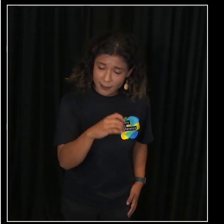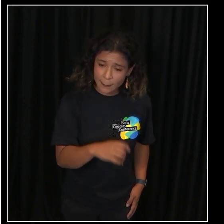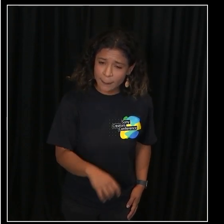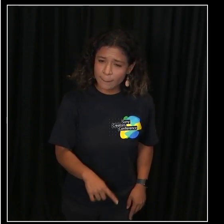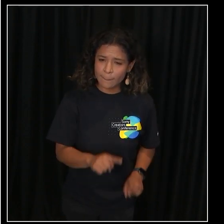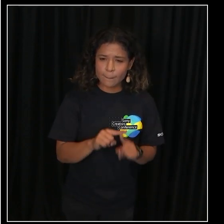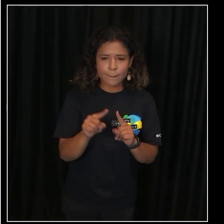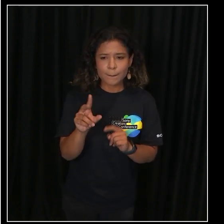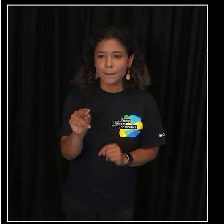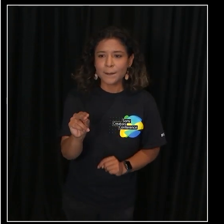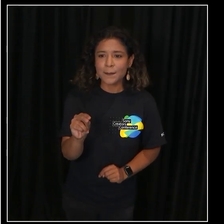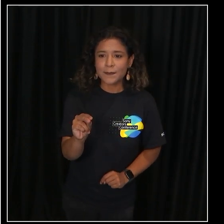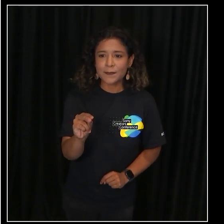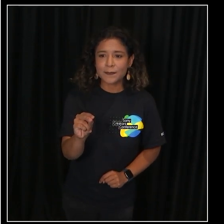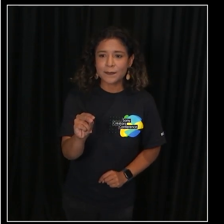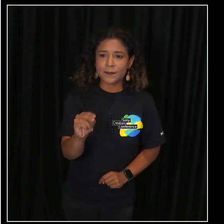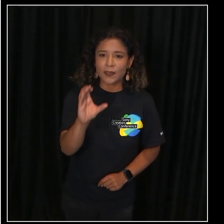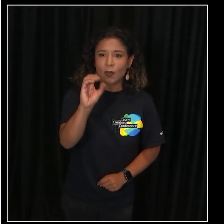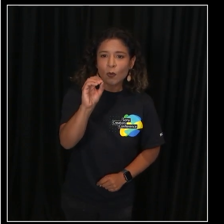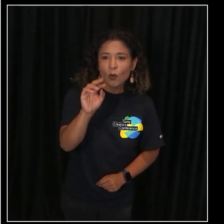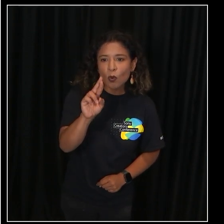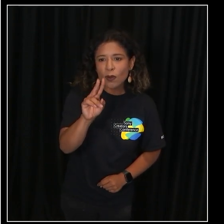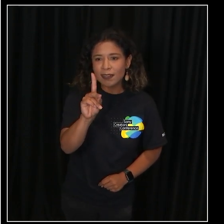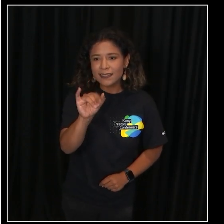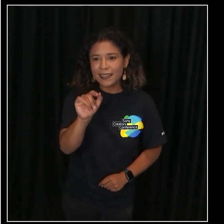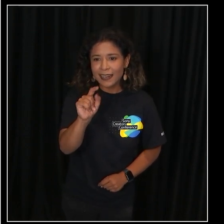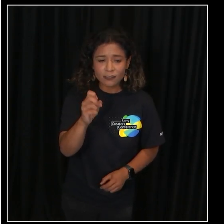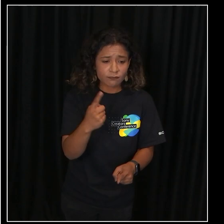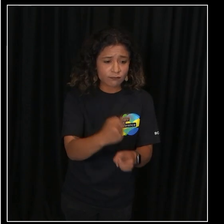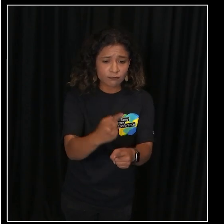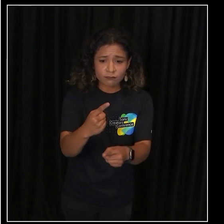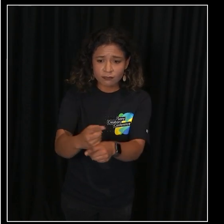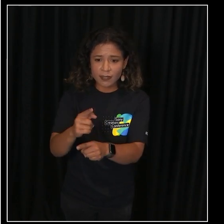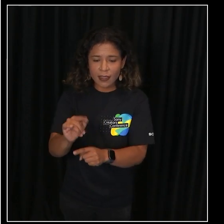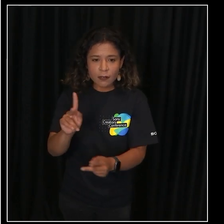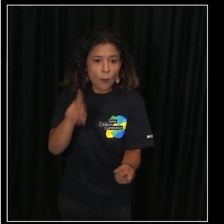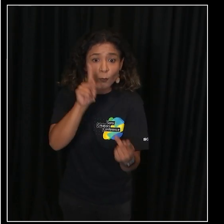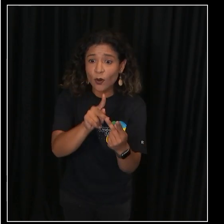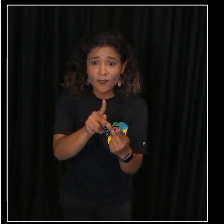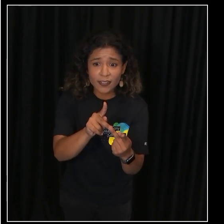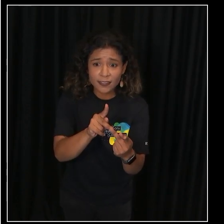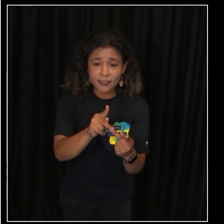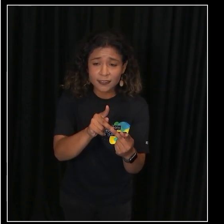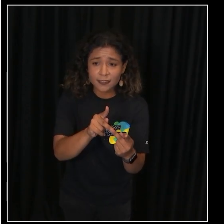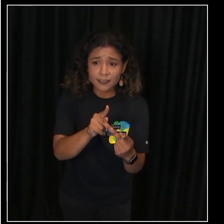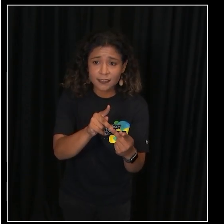but no coordinate systems being what they are. This is actually great. That's perfect. And observation number three.